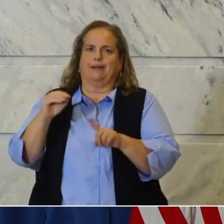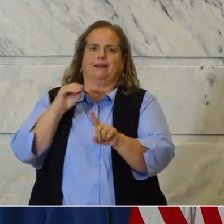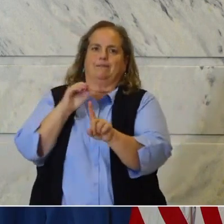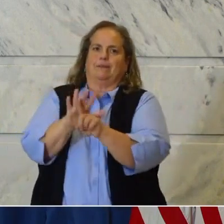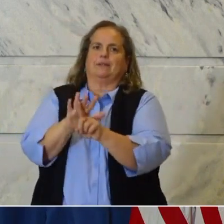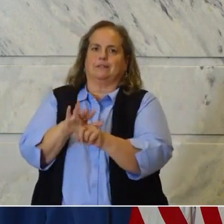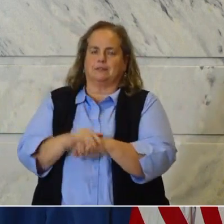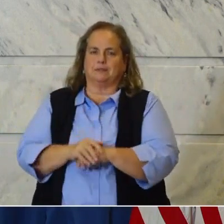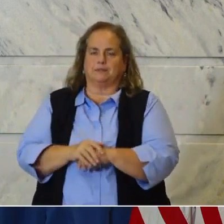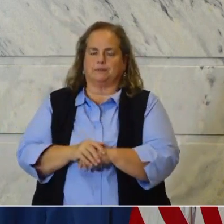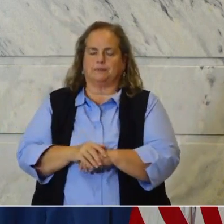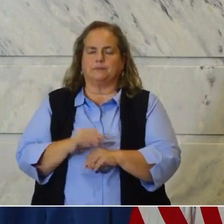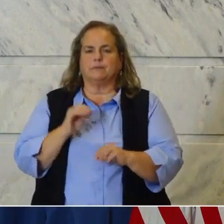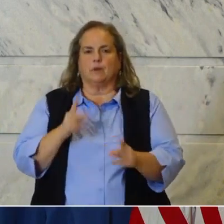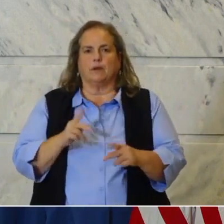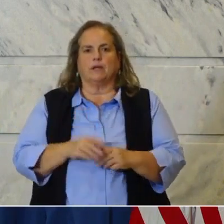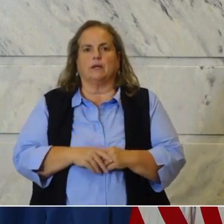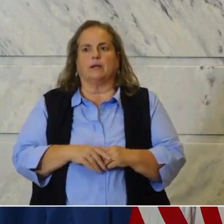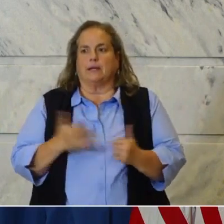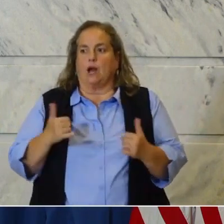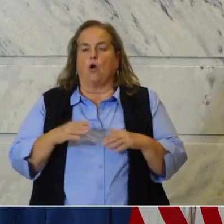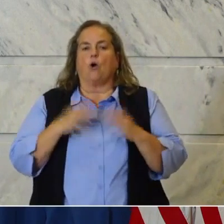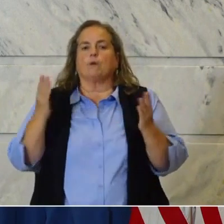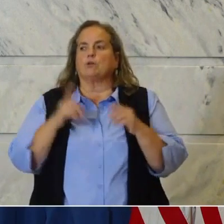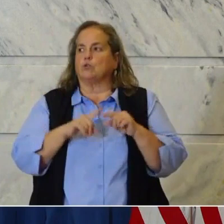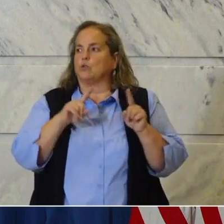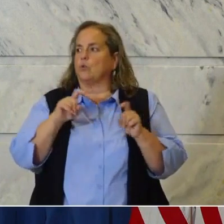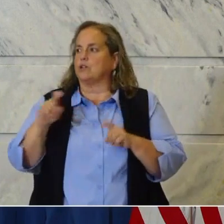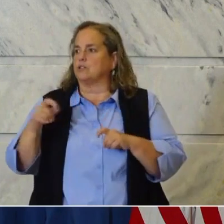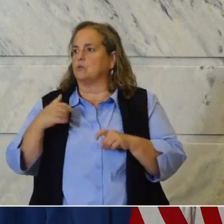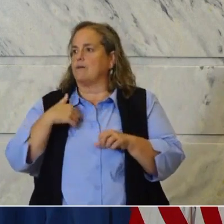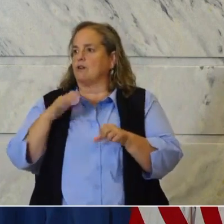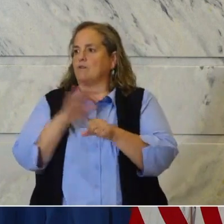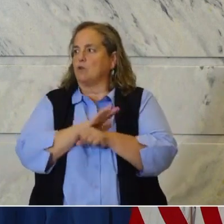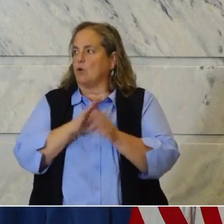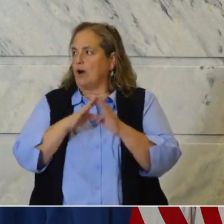All right, we're gonna open it up to questions. We got a packed house here. I have some